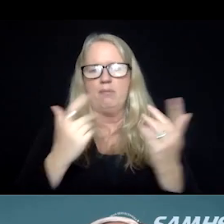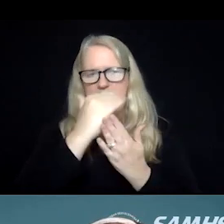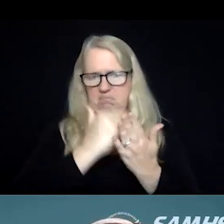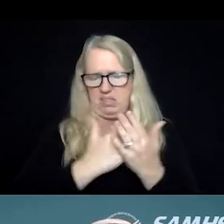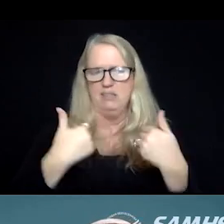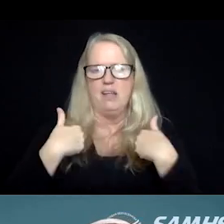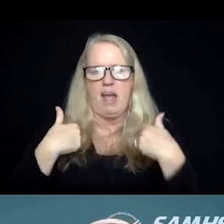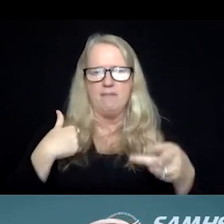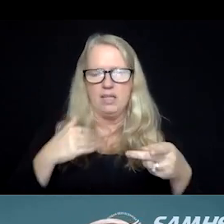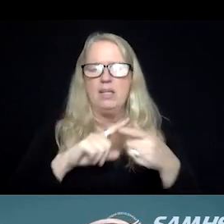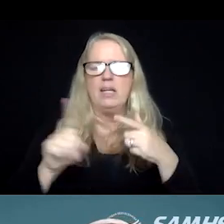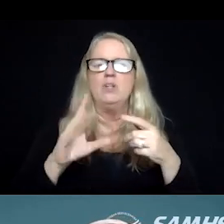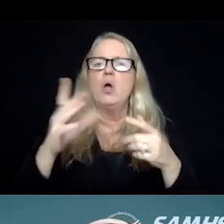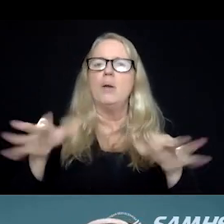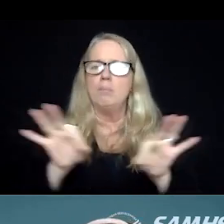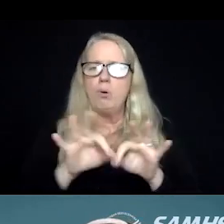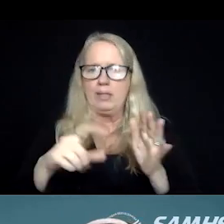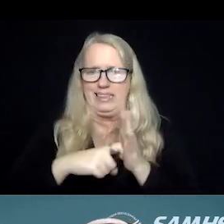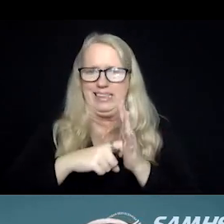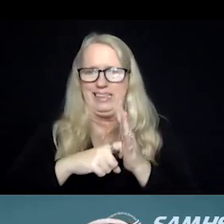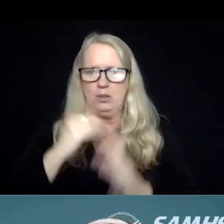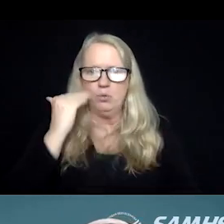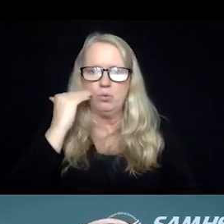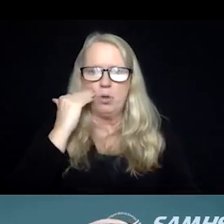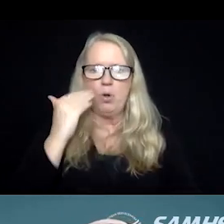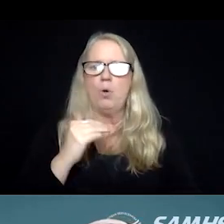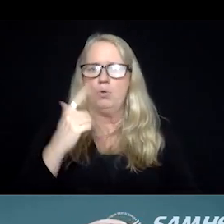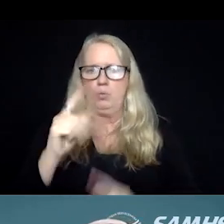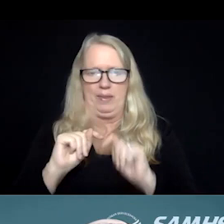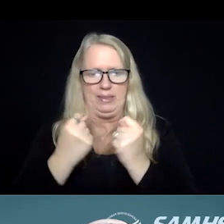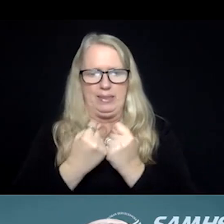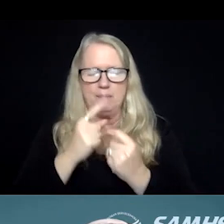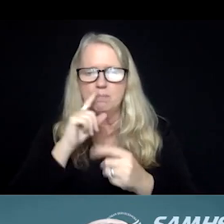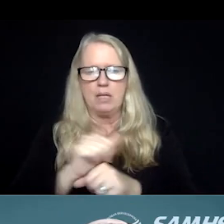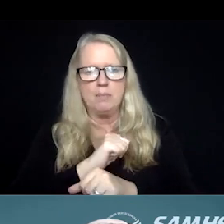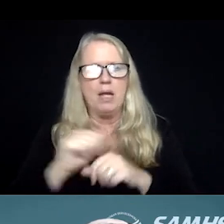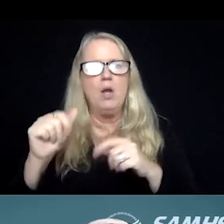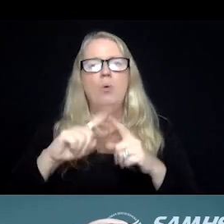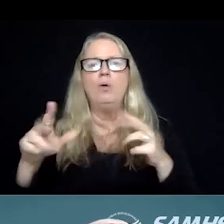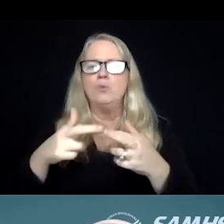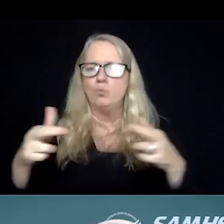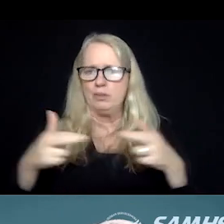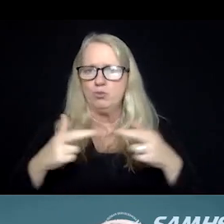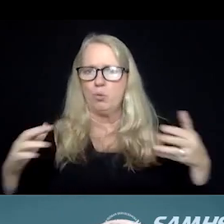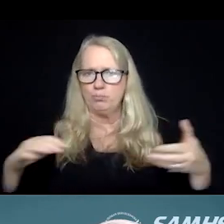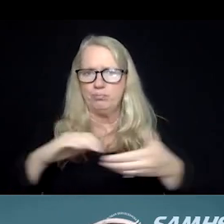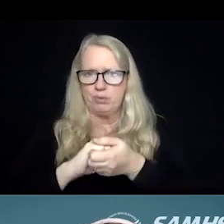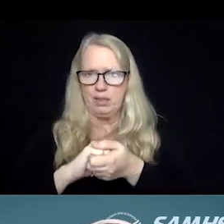THE KEY THINGS TO NOTE IS THAT ONE OF THE TEAMS WAS ACTUALLY A REGIONAL COLLABORATIVE OF COUNTIES AND ONE WAS A TERRITORY.